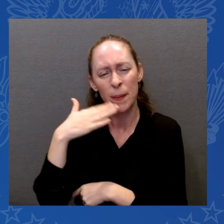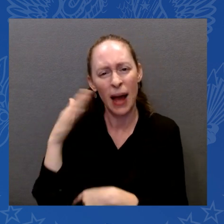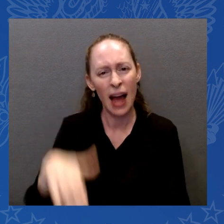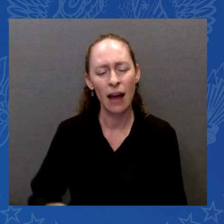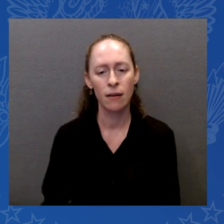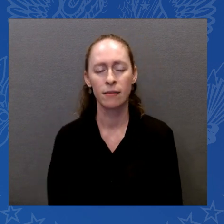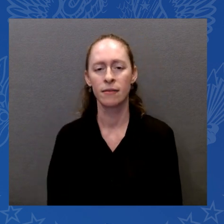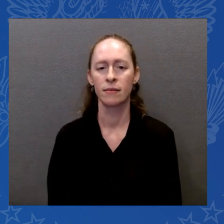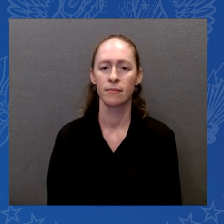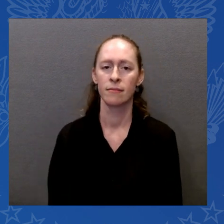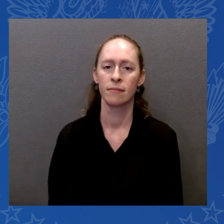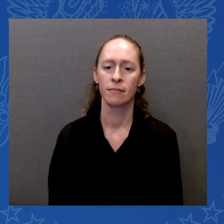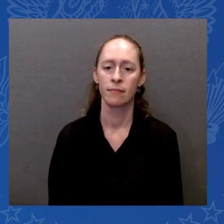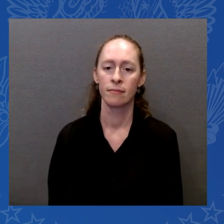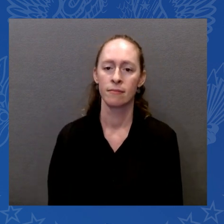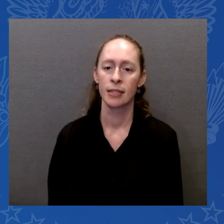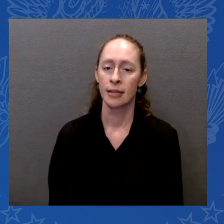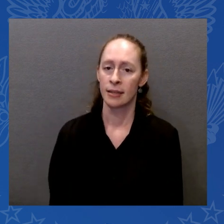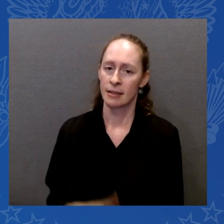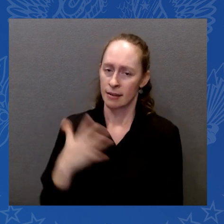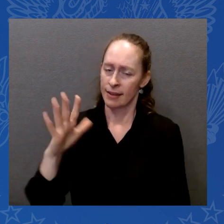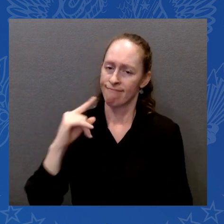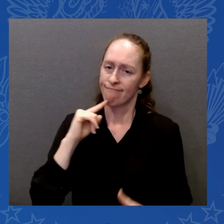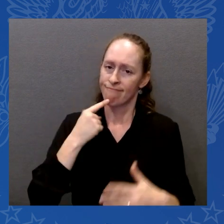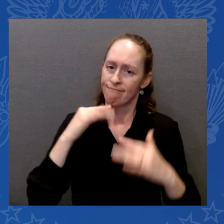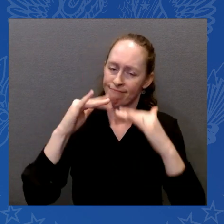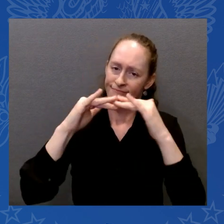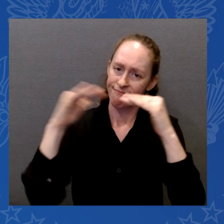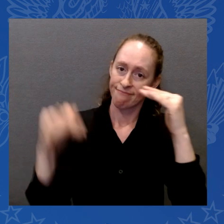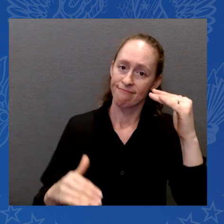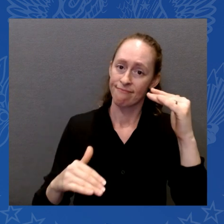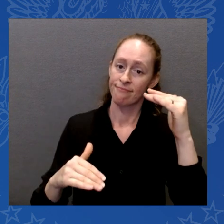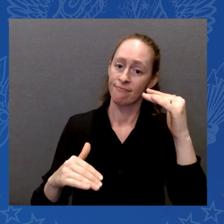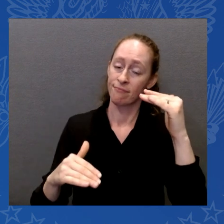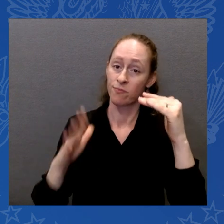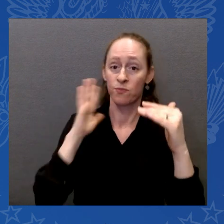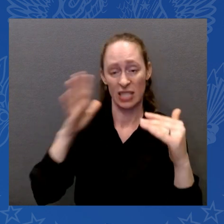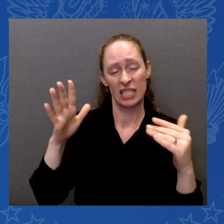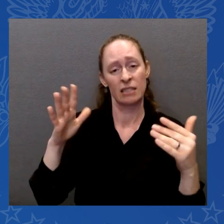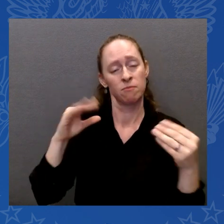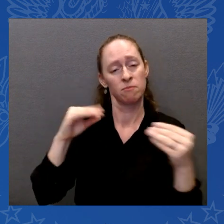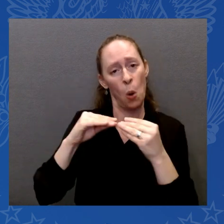brown and indigenous women. As the landscape of abortion access continues to shift,